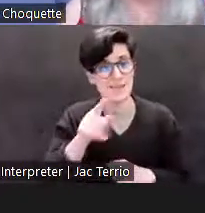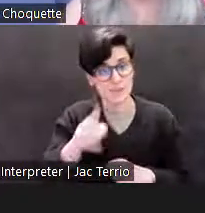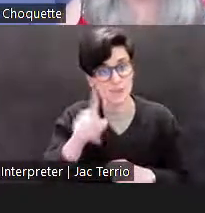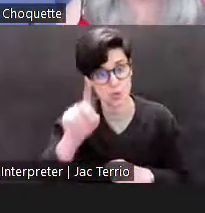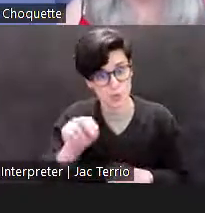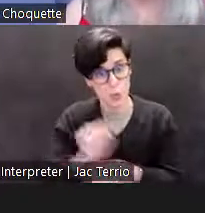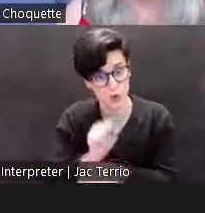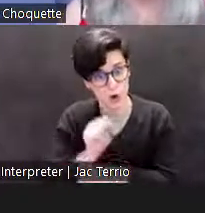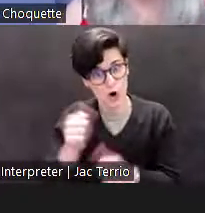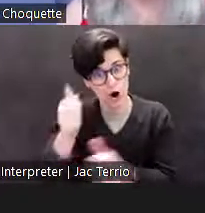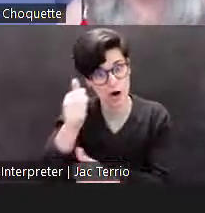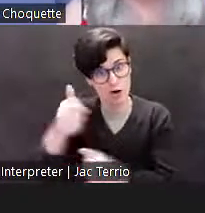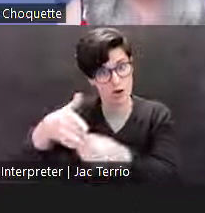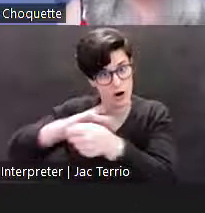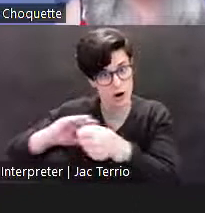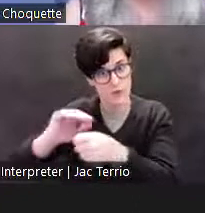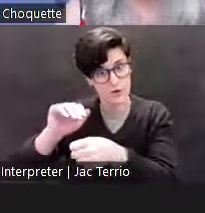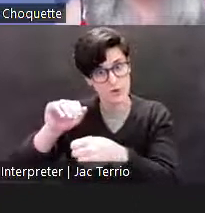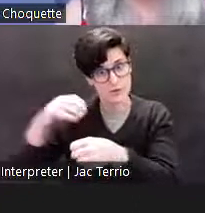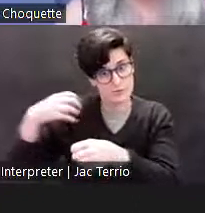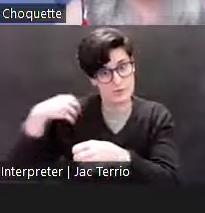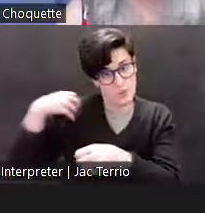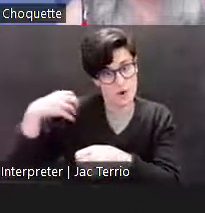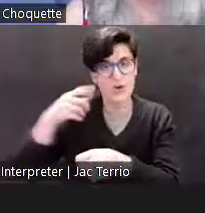you are paying into the program. 15:48:38 Our program is entirely employee